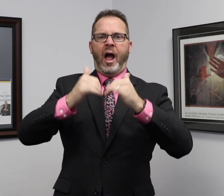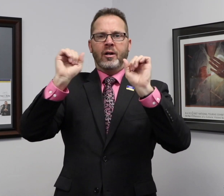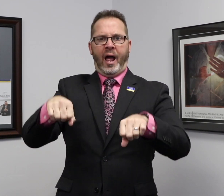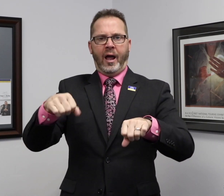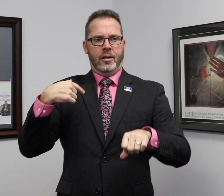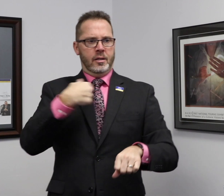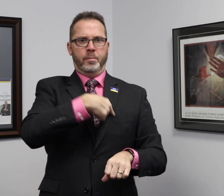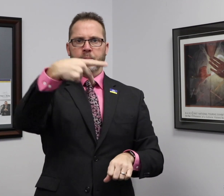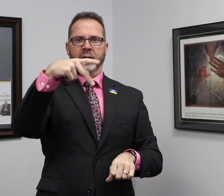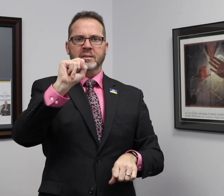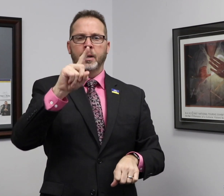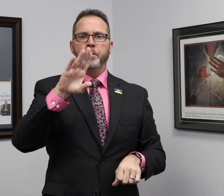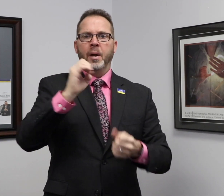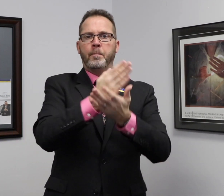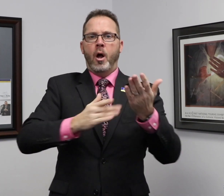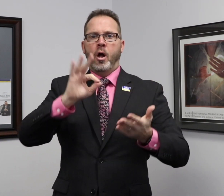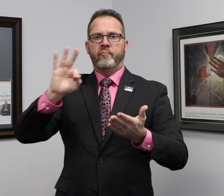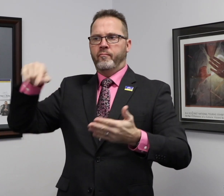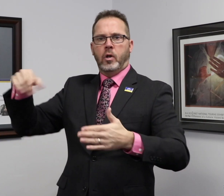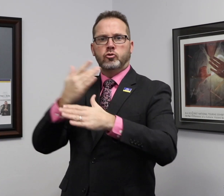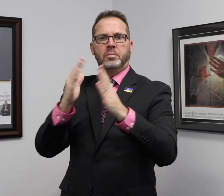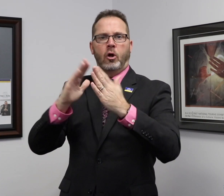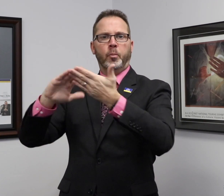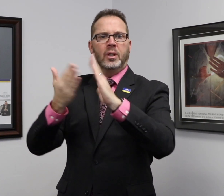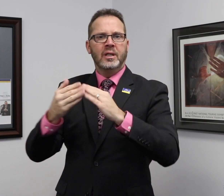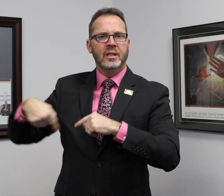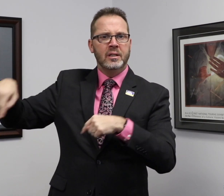that we could support them as a part of the Germantown community.